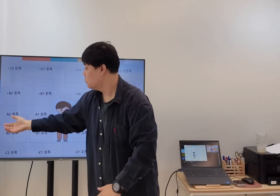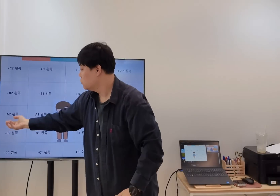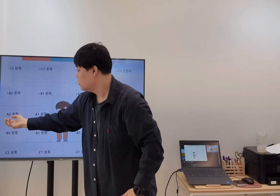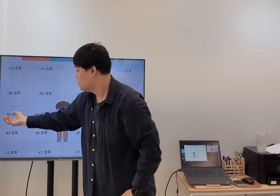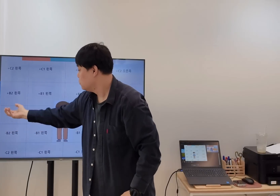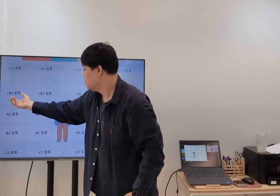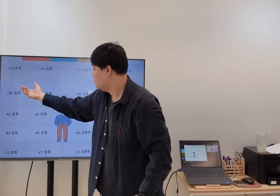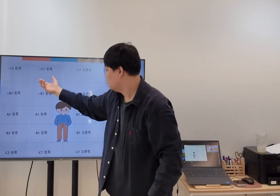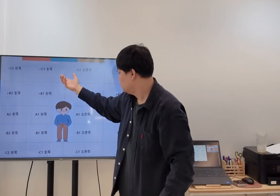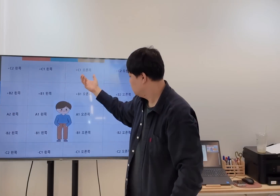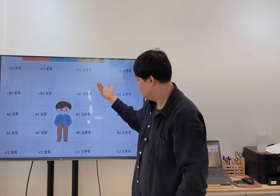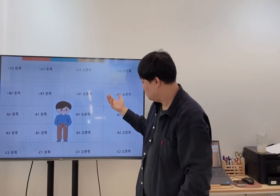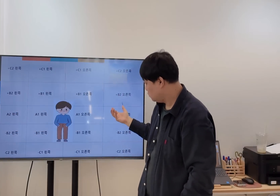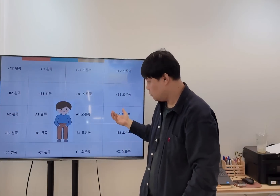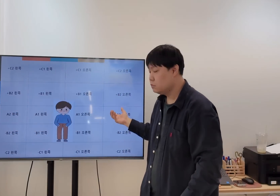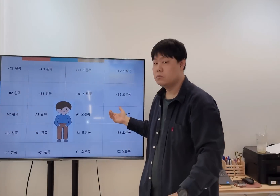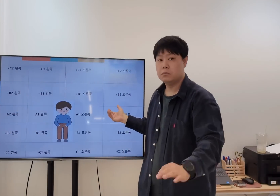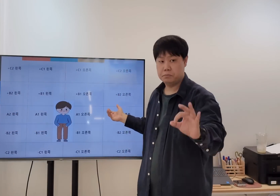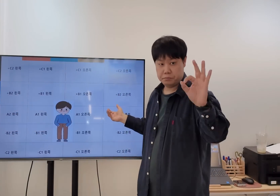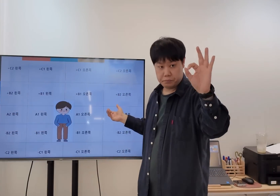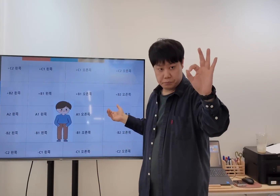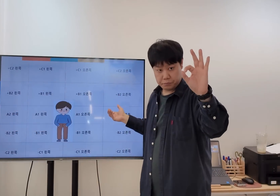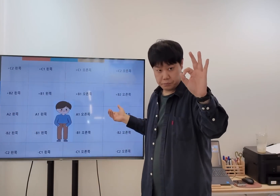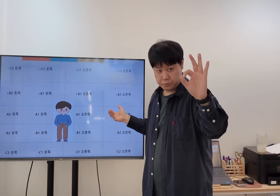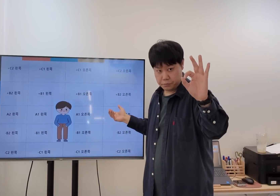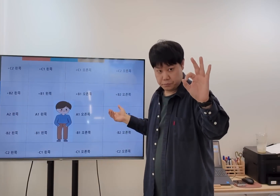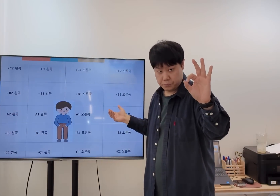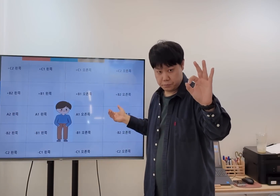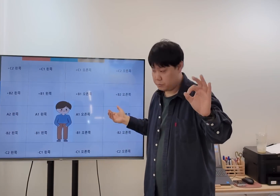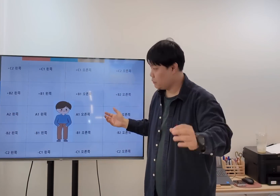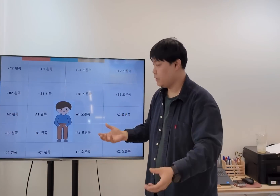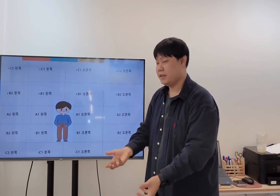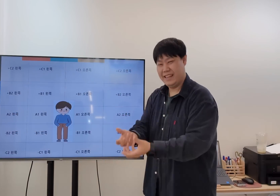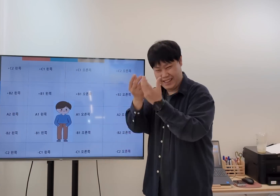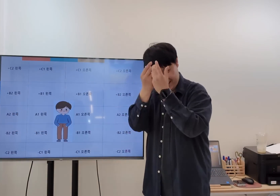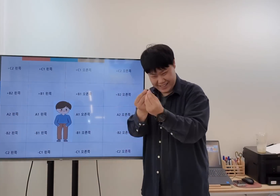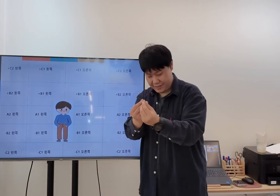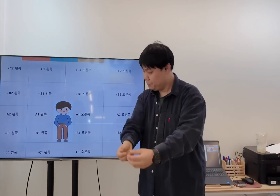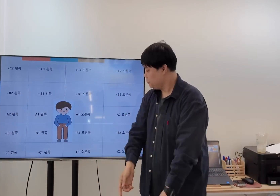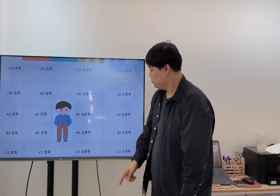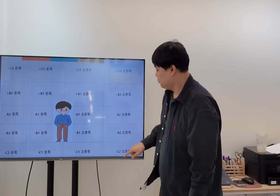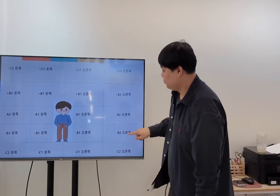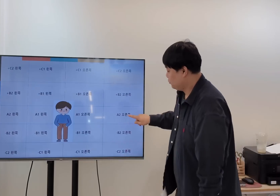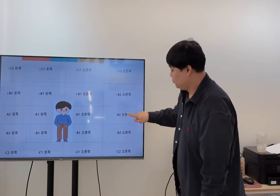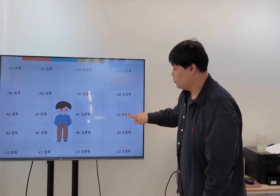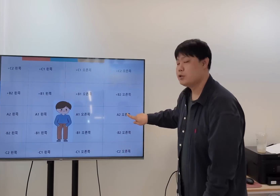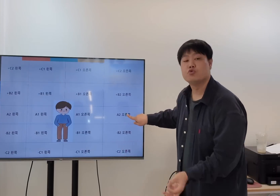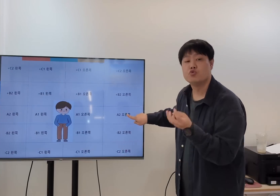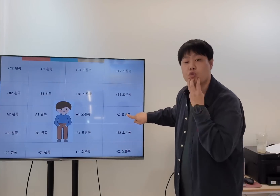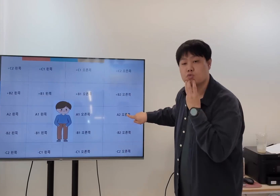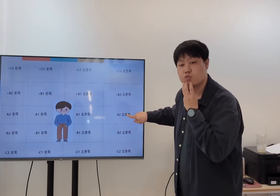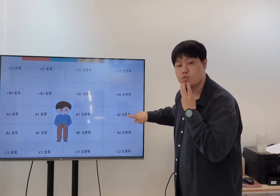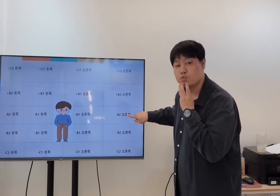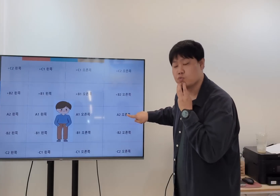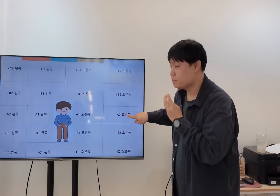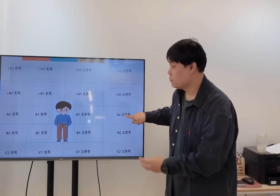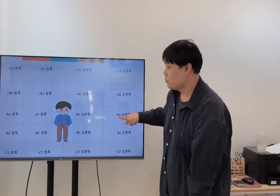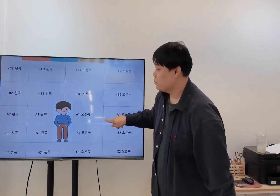Look at the location carefully. That's right. Let's look at another example. Let's say this is Seoul and